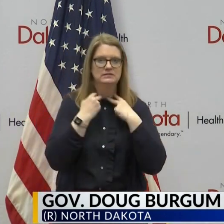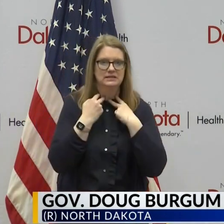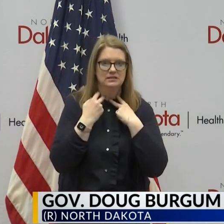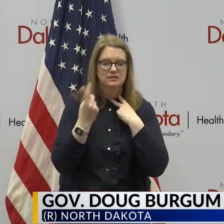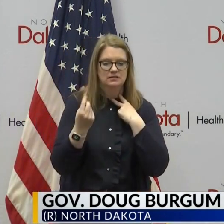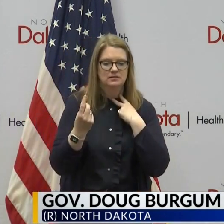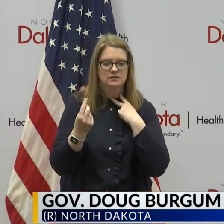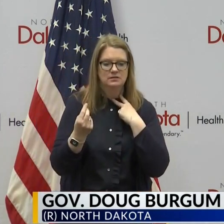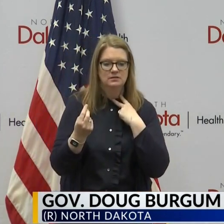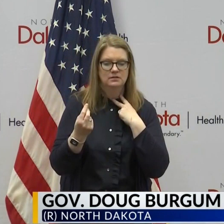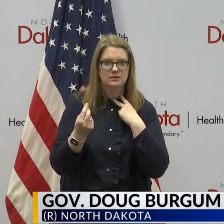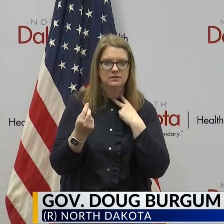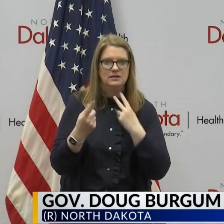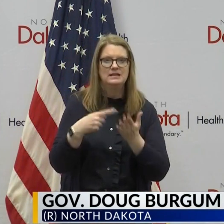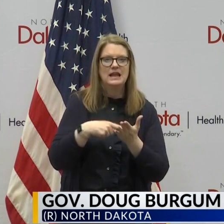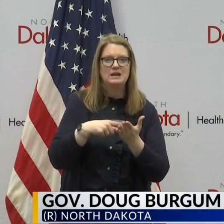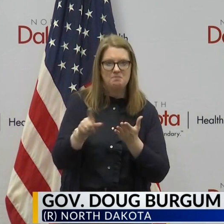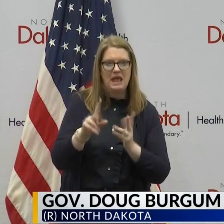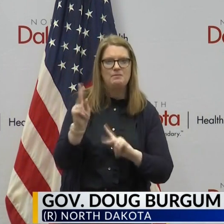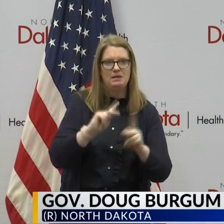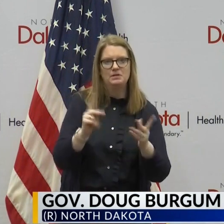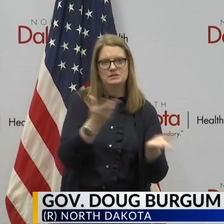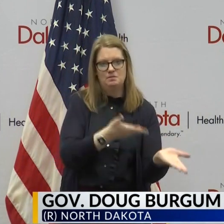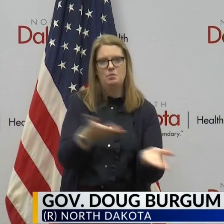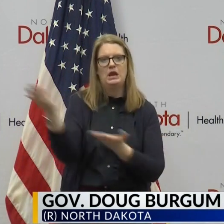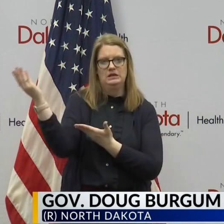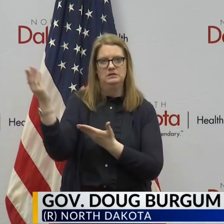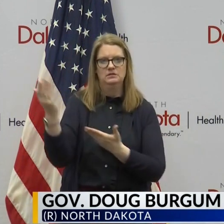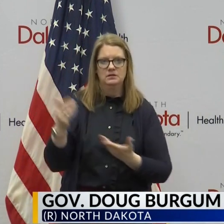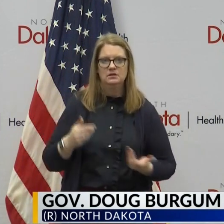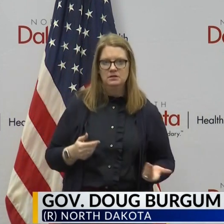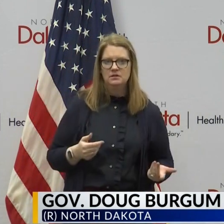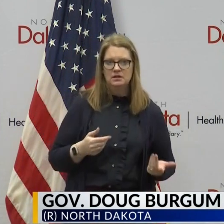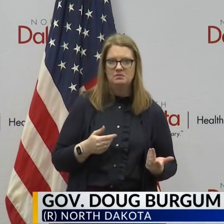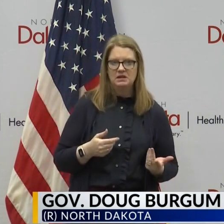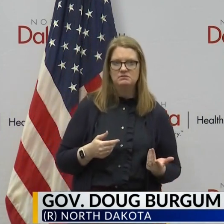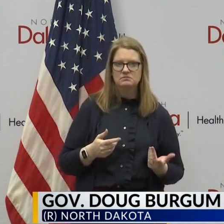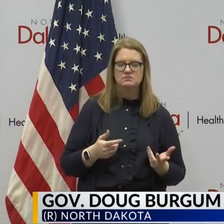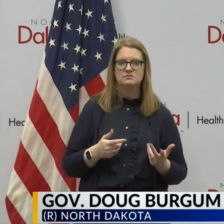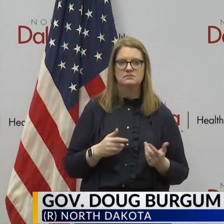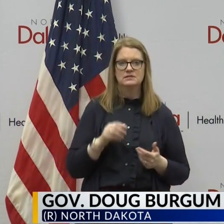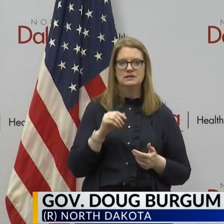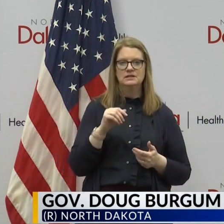CONTRACTS FOR MAY FUTURES, SO PEOPLE THAT NO PLACE TO SORT LITERALLY GOT THEMSELVES IN A